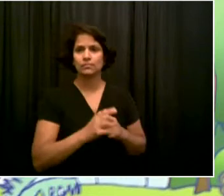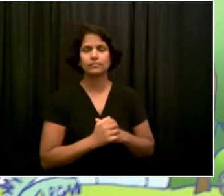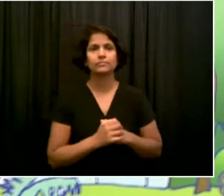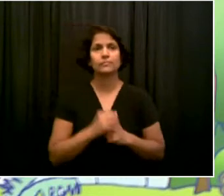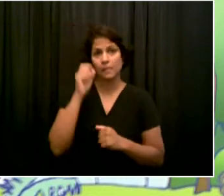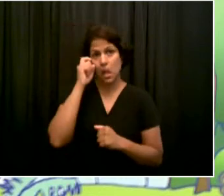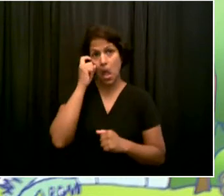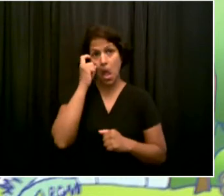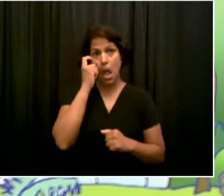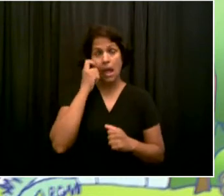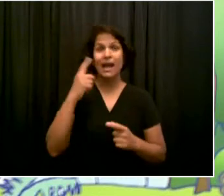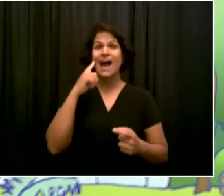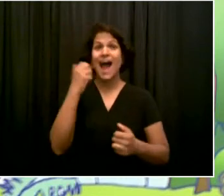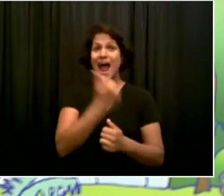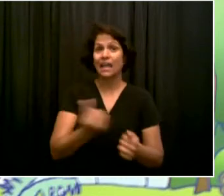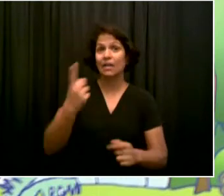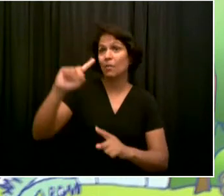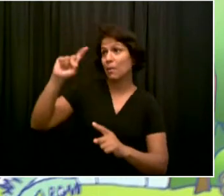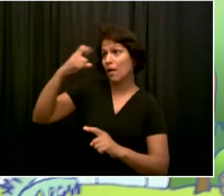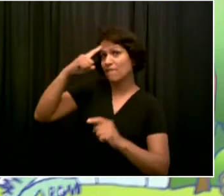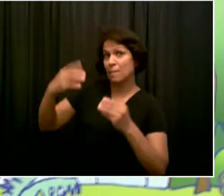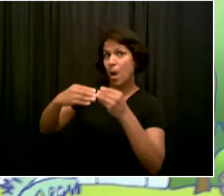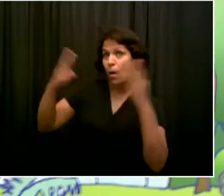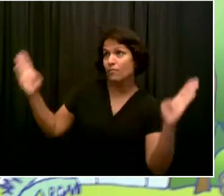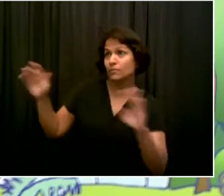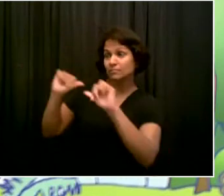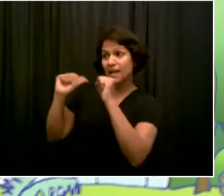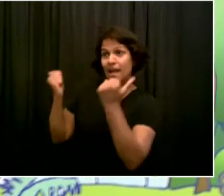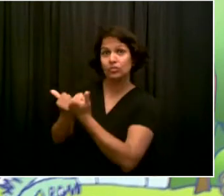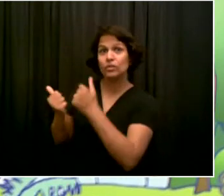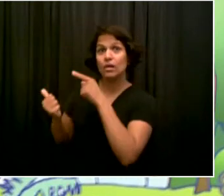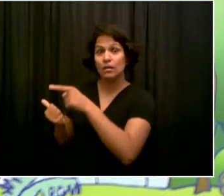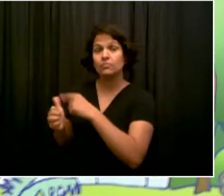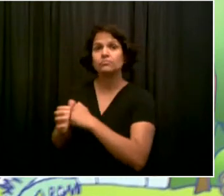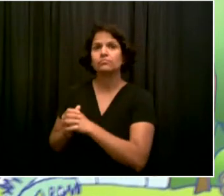HAVE DIFFERENT OPPORTUNITIES TO DO THINGS. PRIVATE ENTITIES DO HAVE MORE